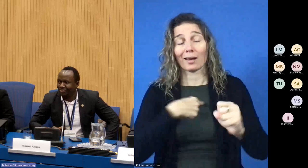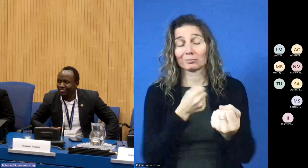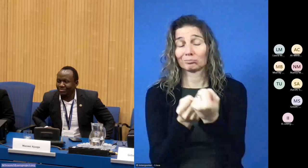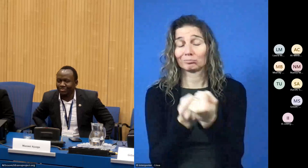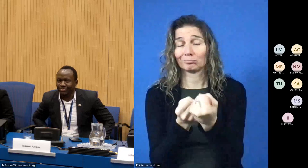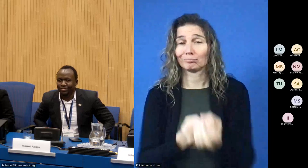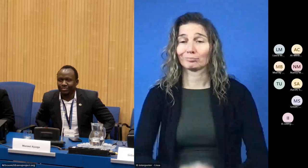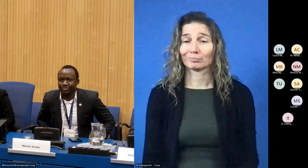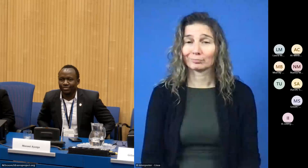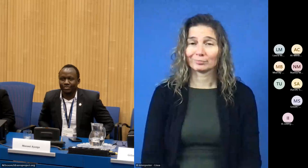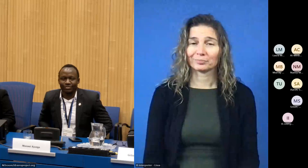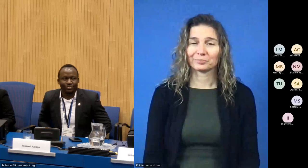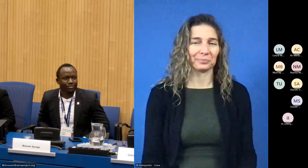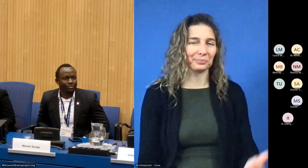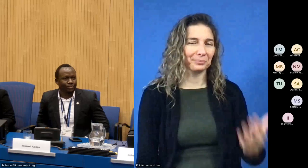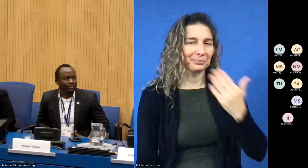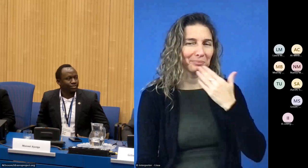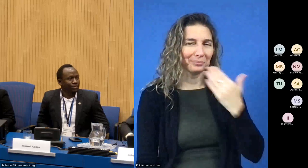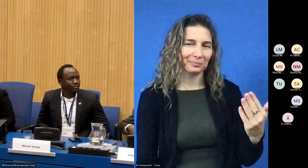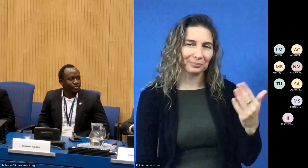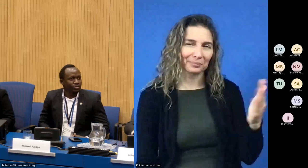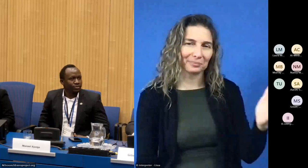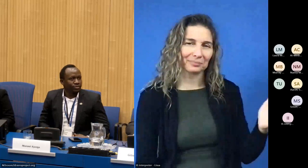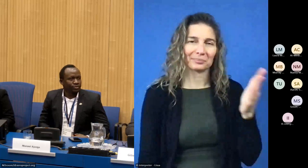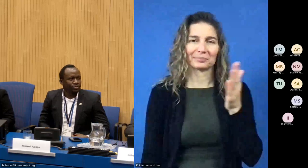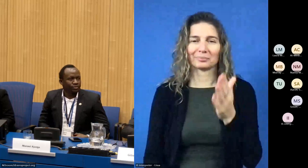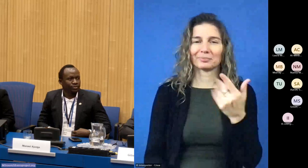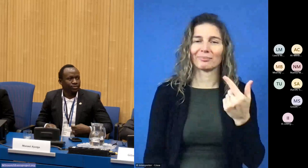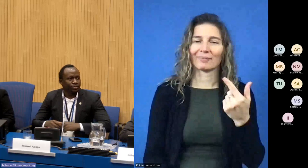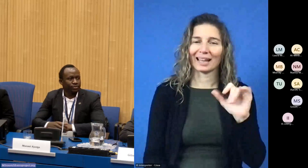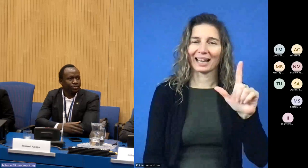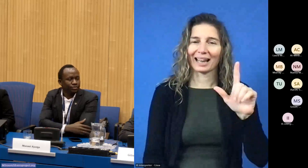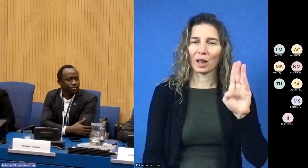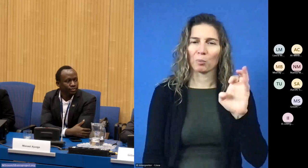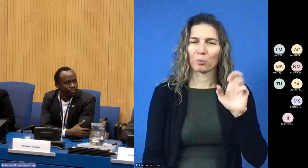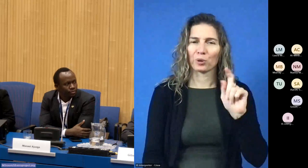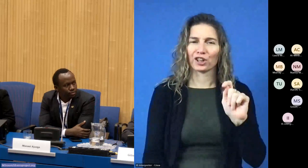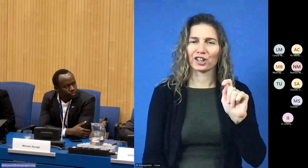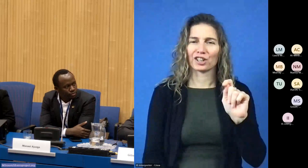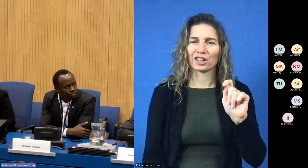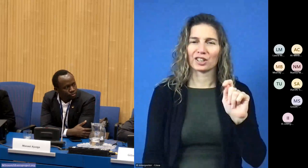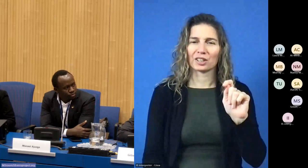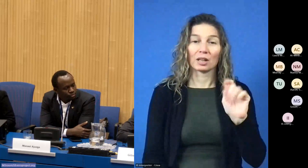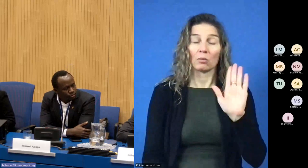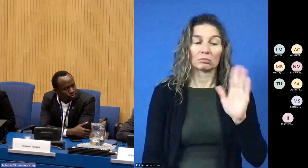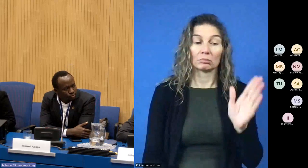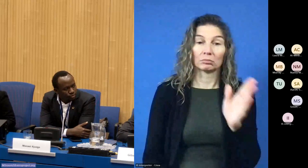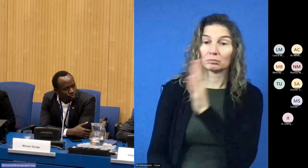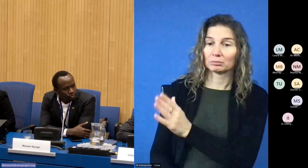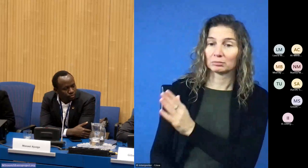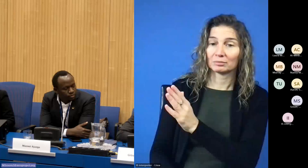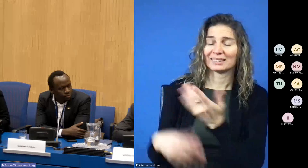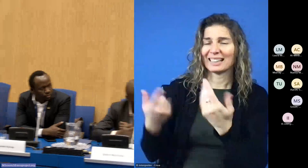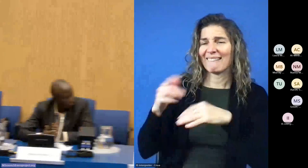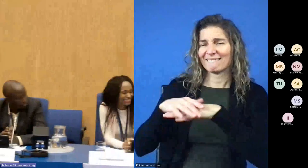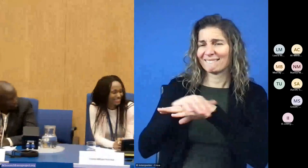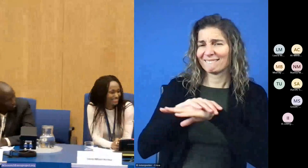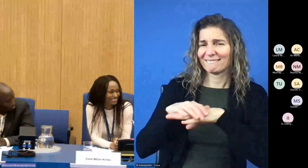Just to say apologies that our video did not work, it did in the testing but